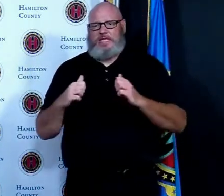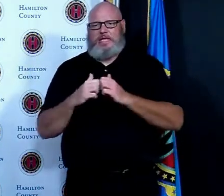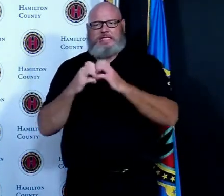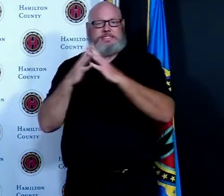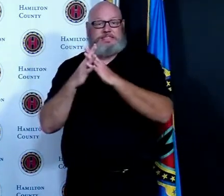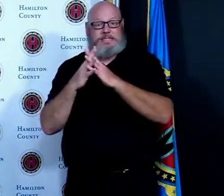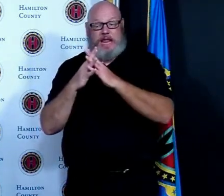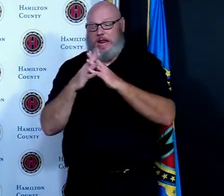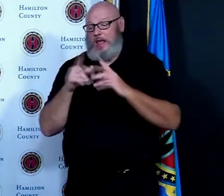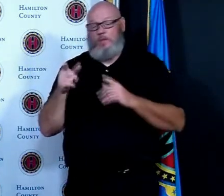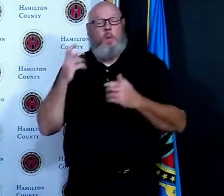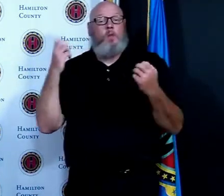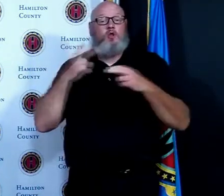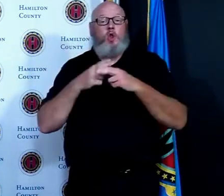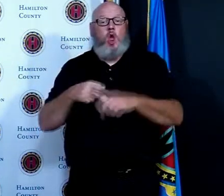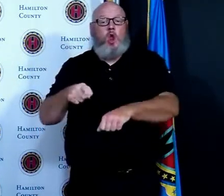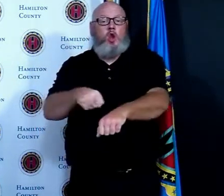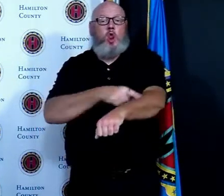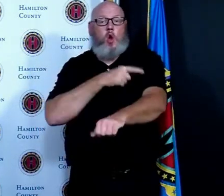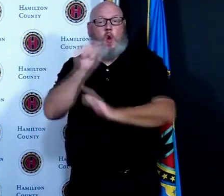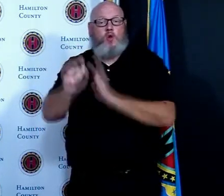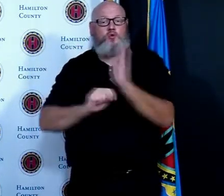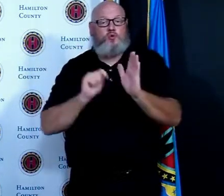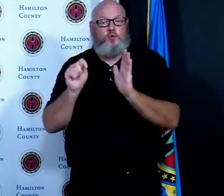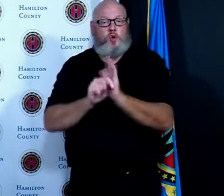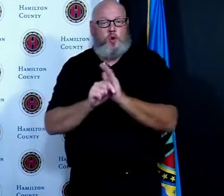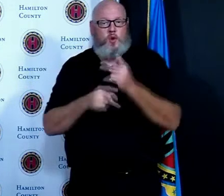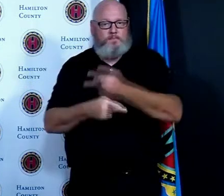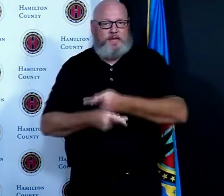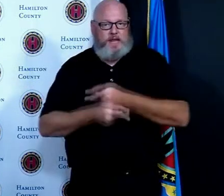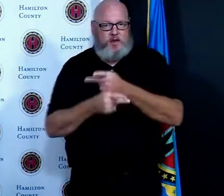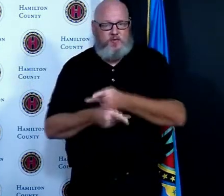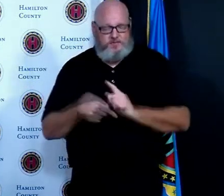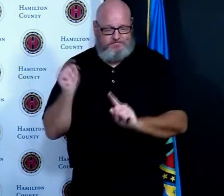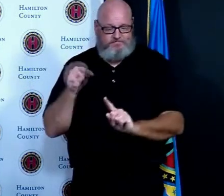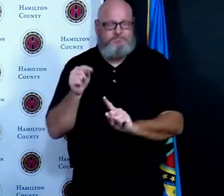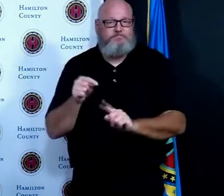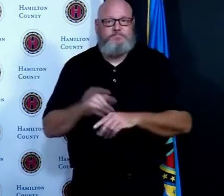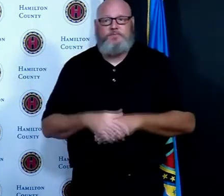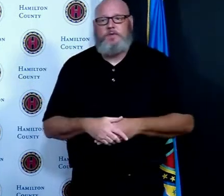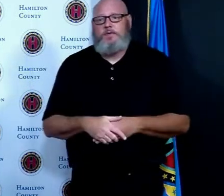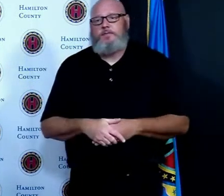symptoms for a period of time probably related to this intense inflammatory response